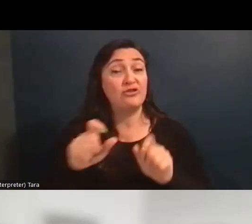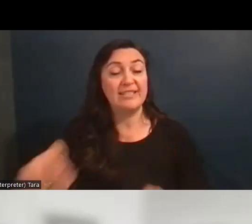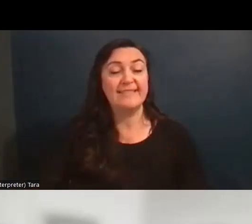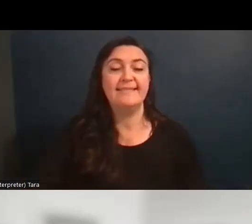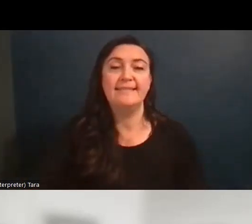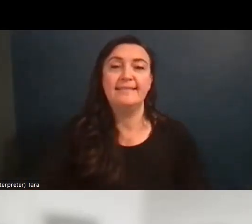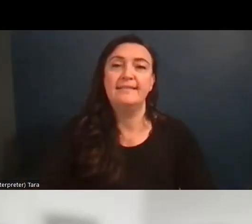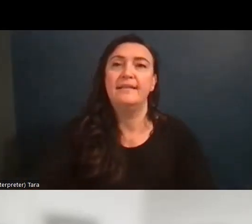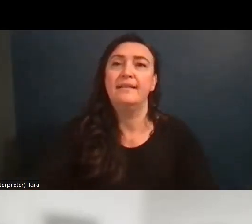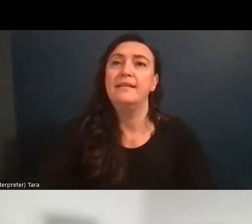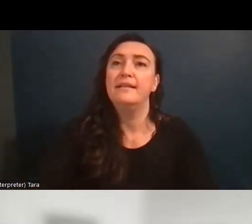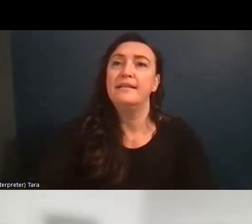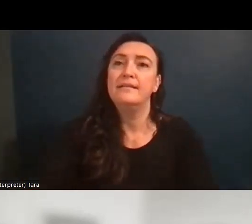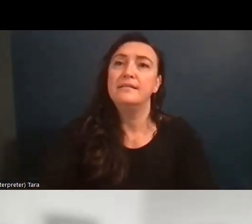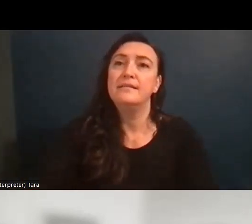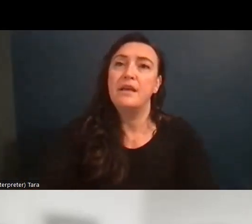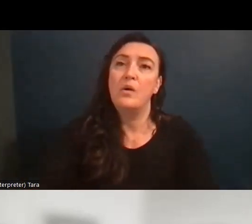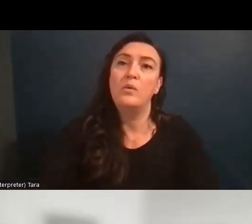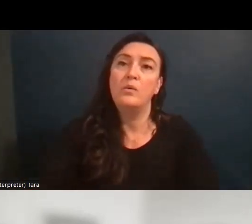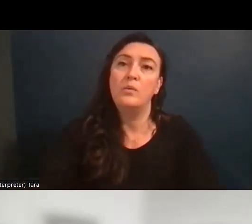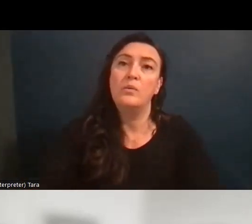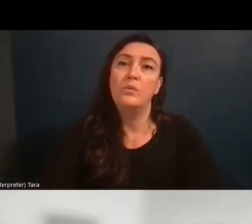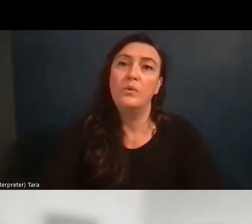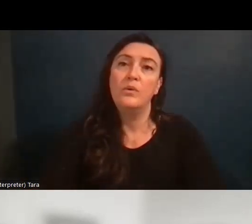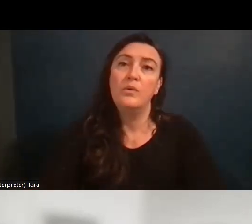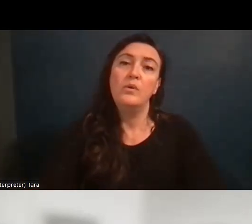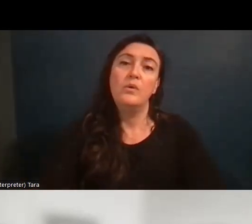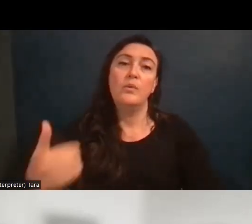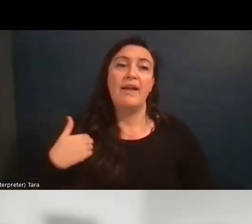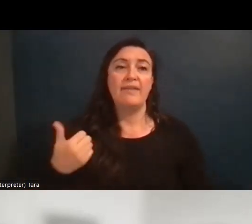So we've had actually a few questions come through about